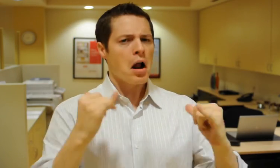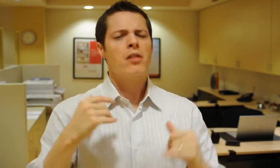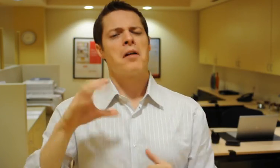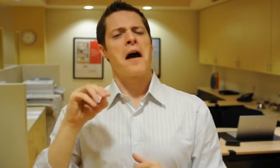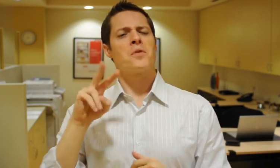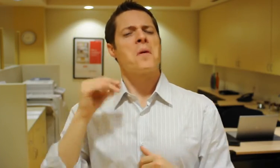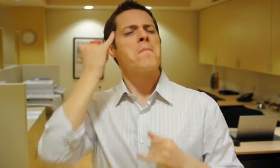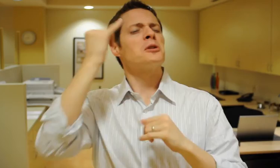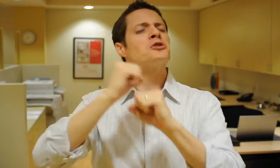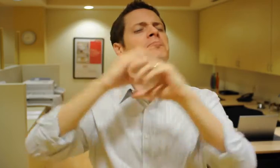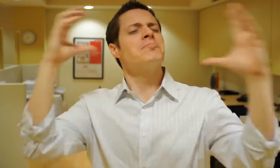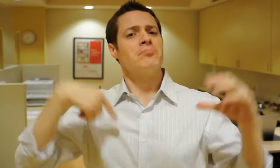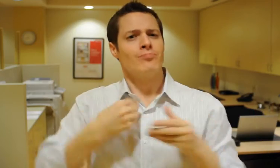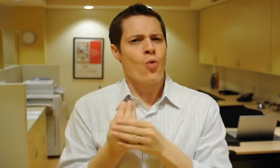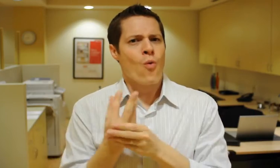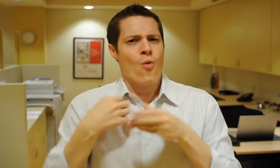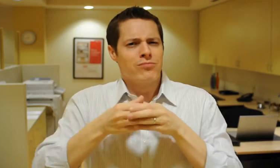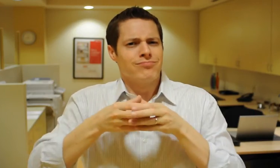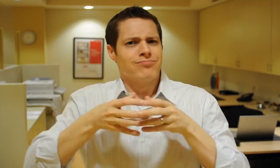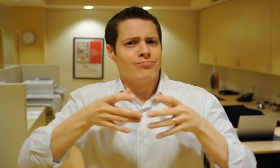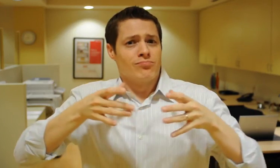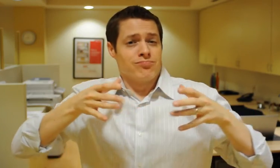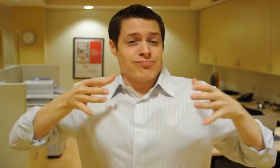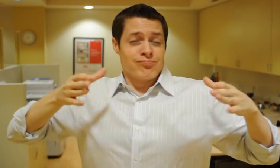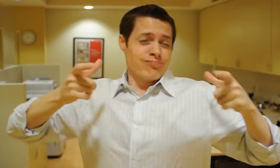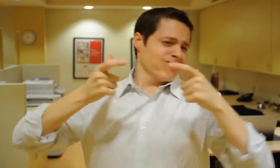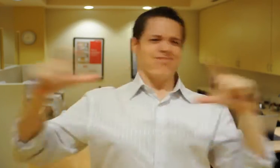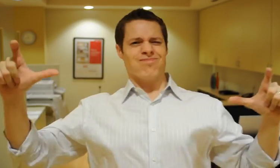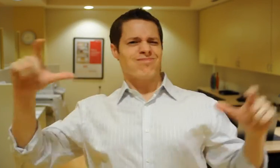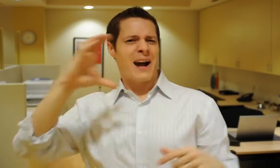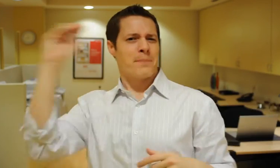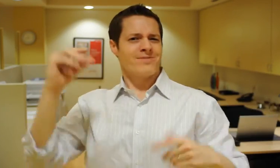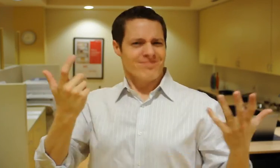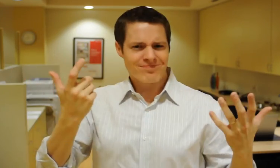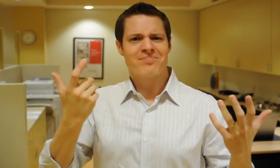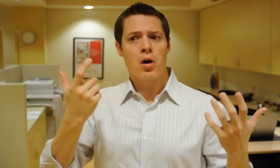Now, if Convo were to grow in size Into a large corporation,